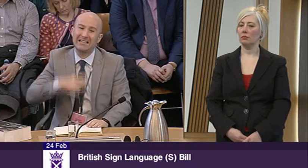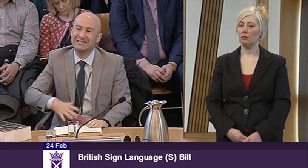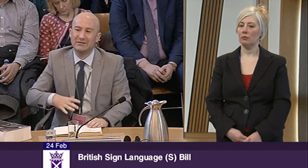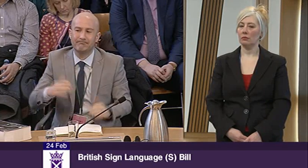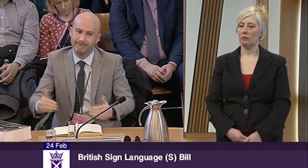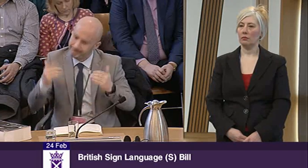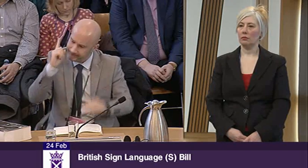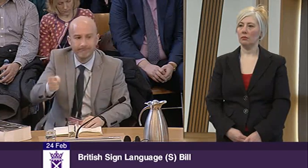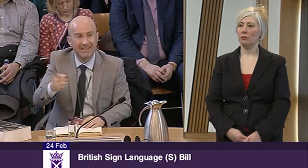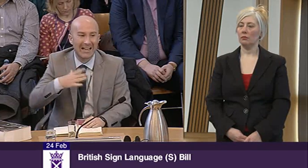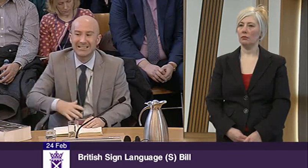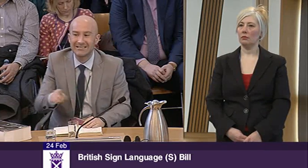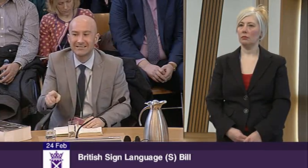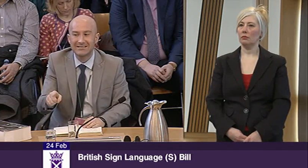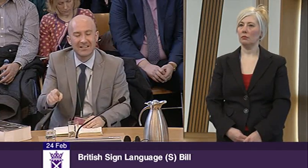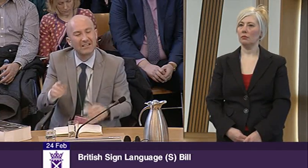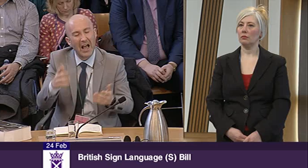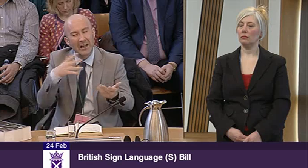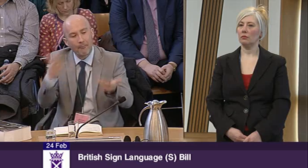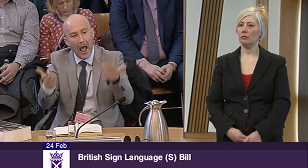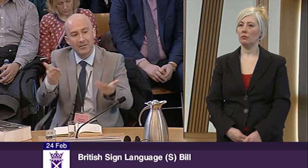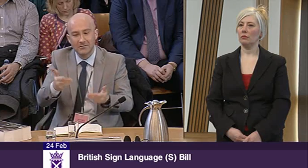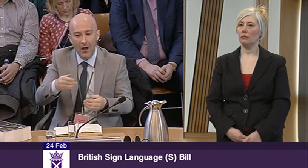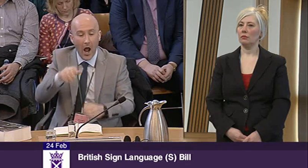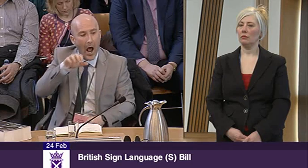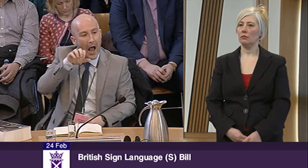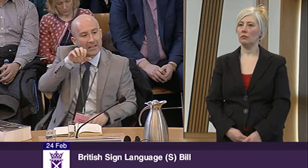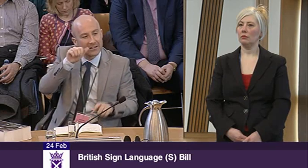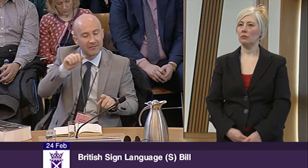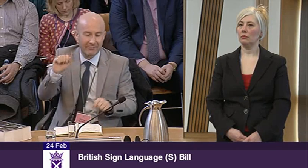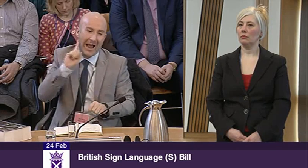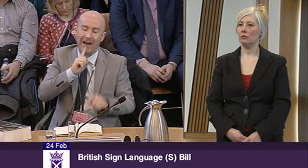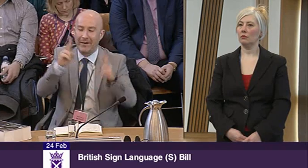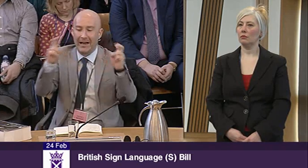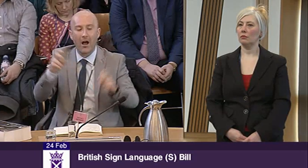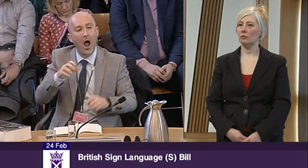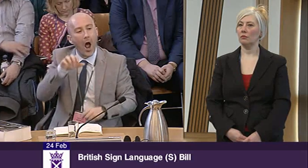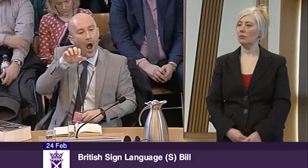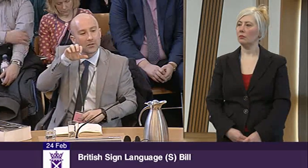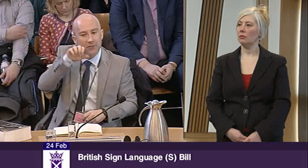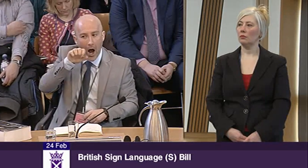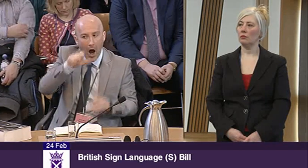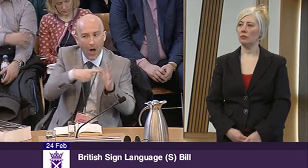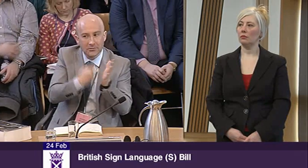they continually fail, that is when sanctions might need to be brought in. It is a carrot-and-stick